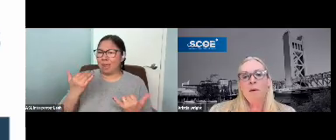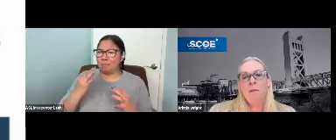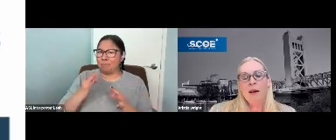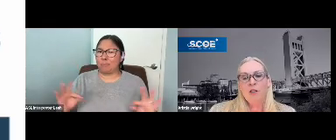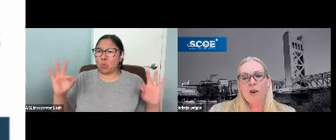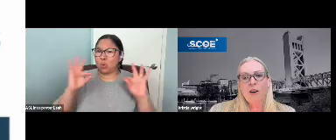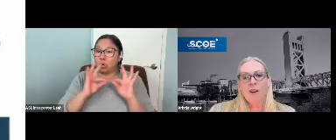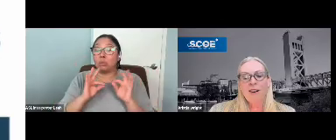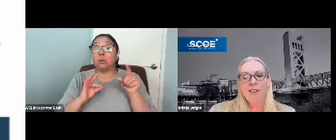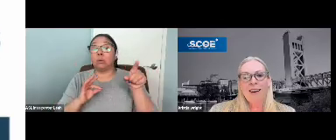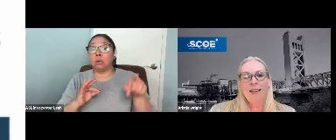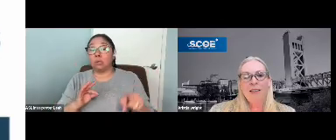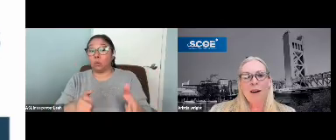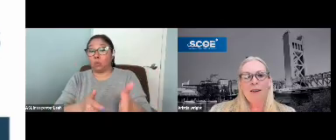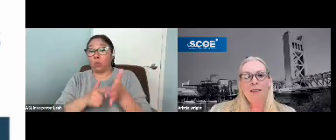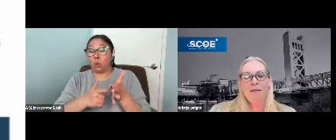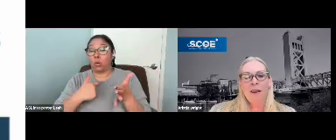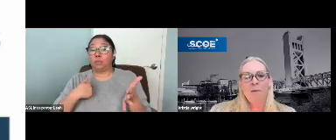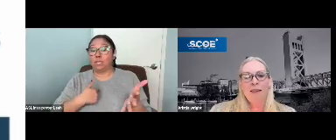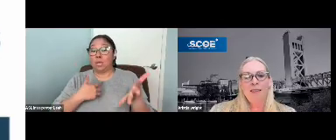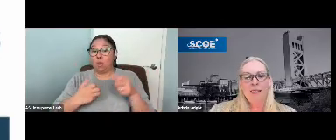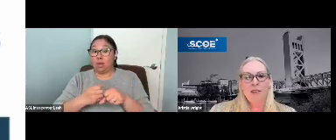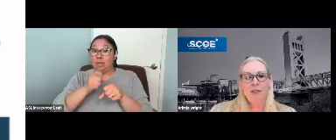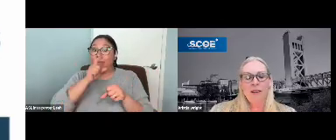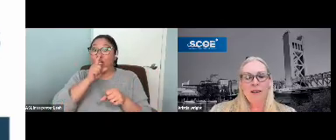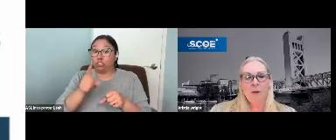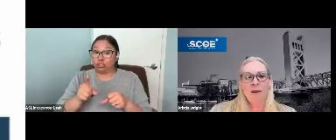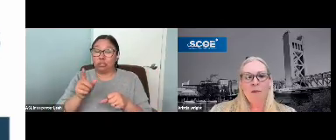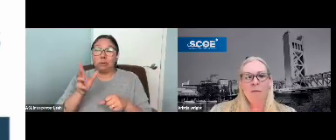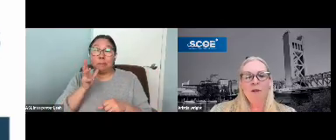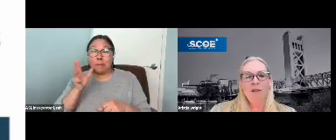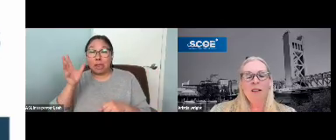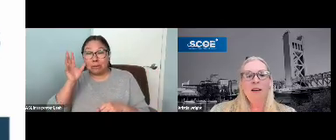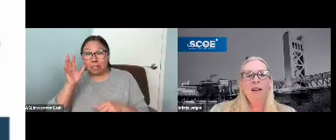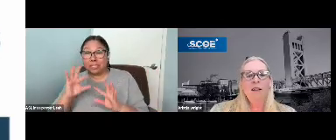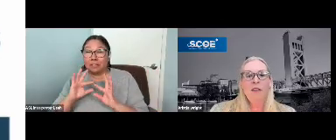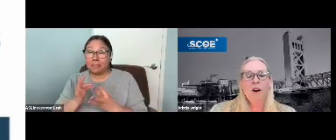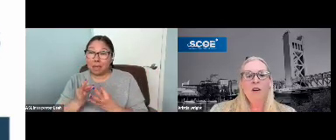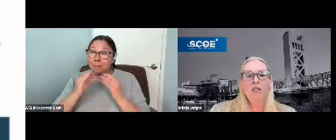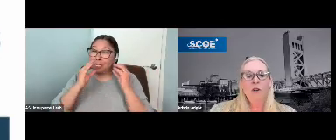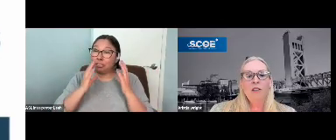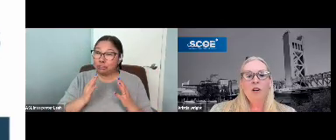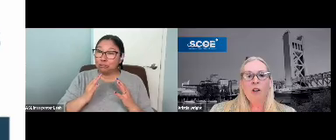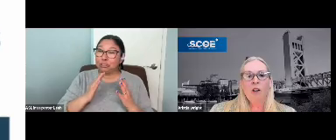we want to make sure as parents and families and teachers and community members that our students